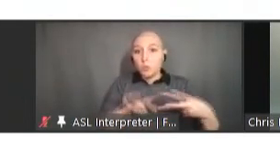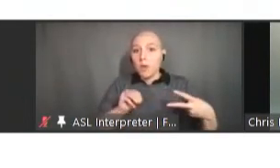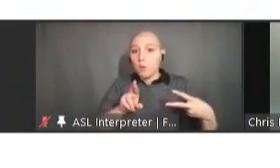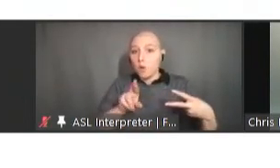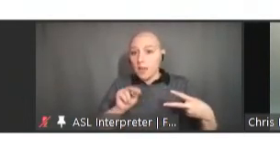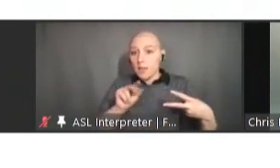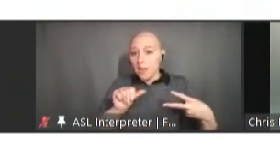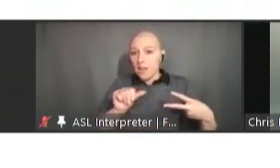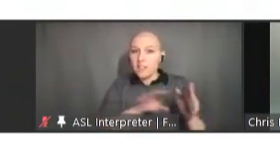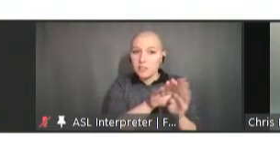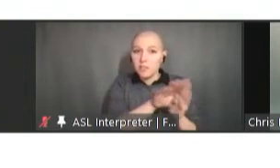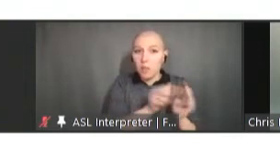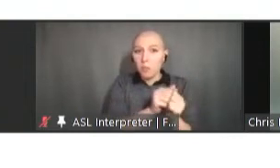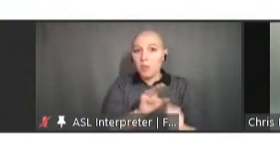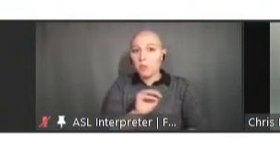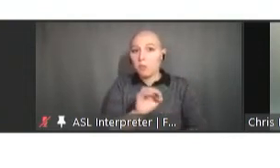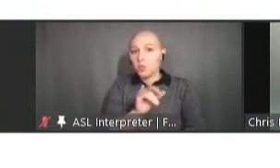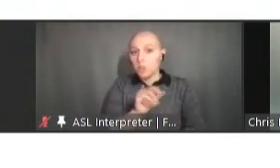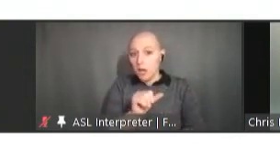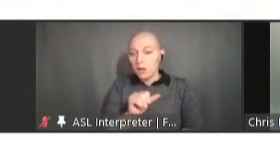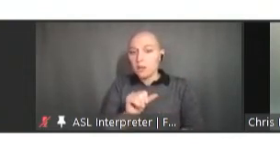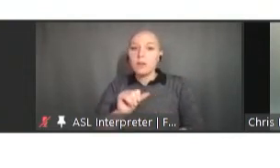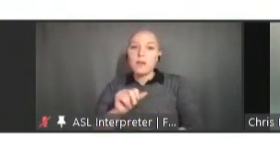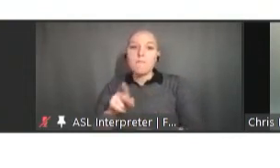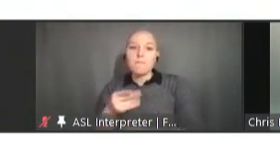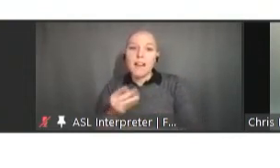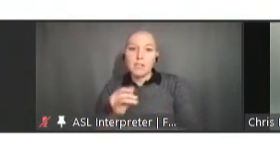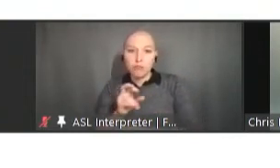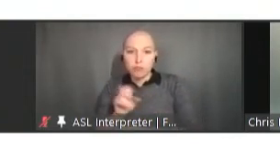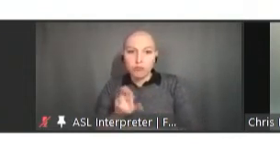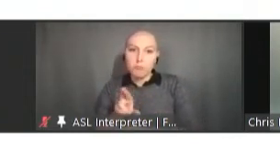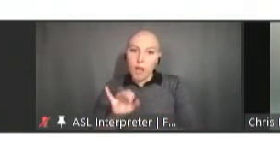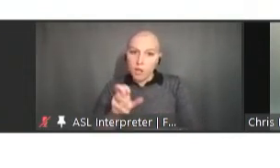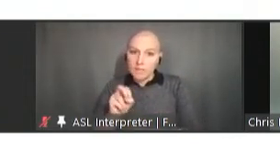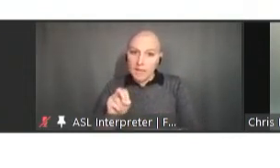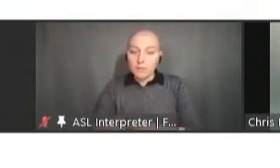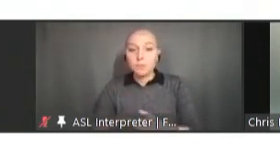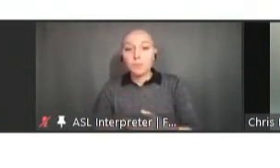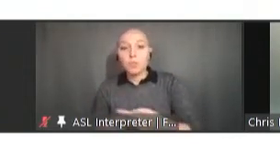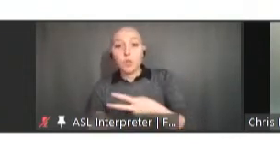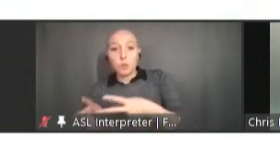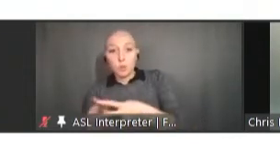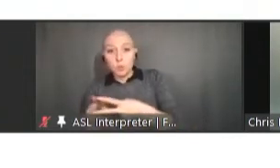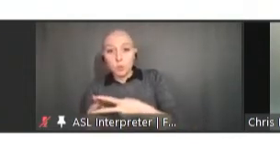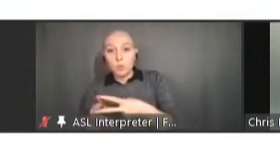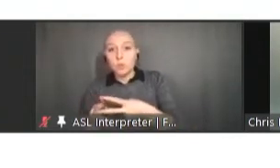and Pfizer-BioNTech, two viral vector encoded vaccines developed by AstraZeneca and Janssen,